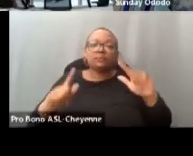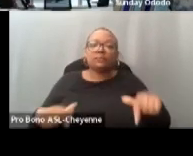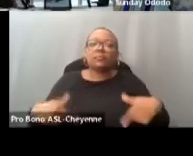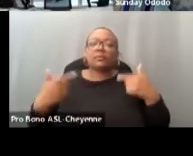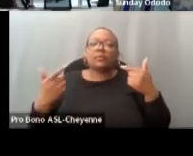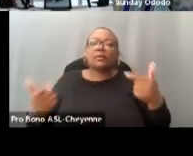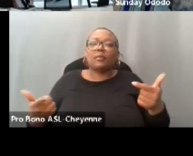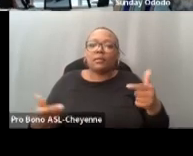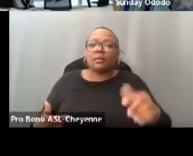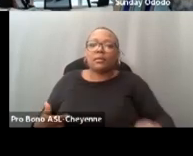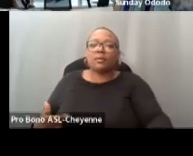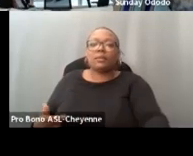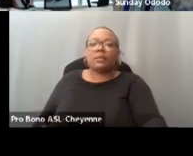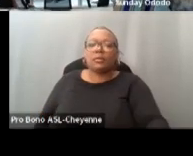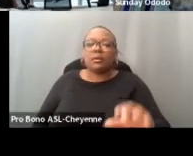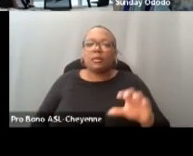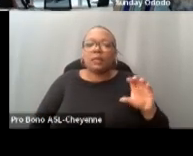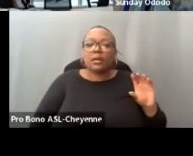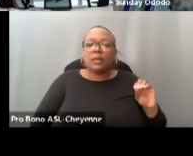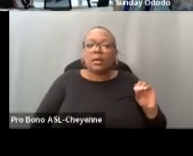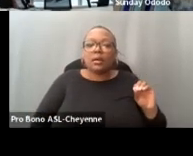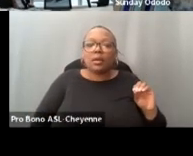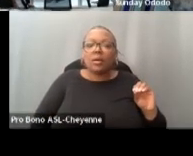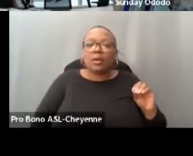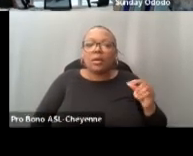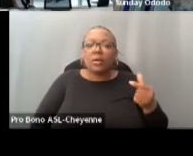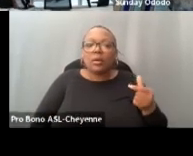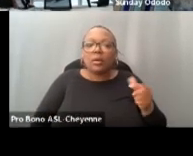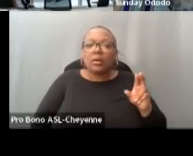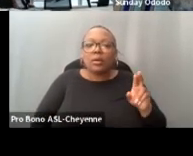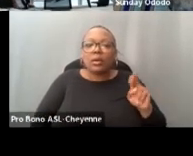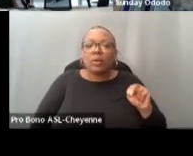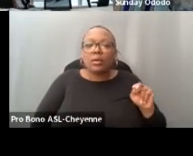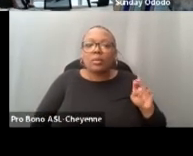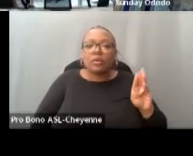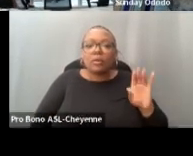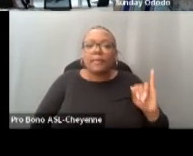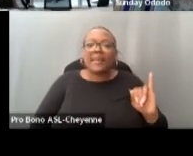but before I do that, I thought one of the things that,